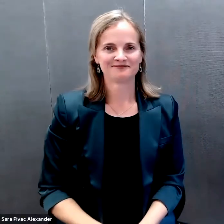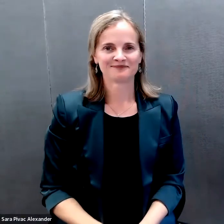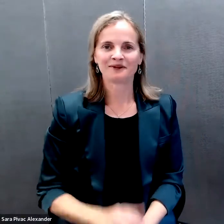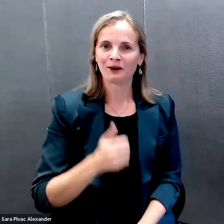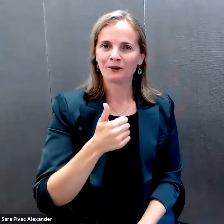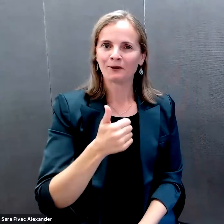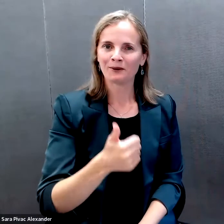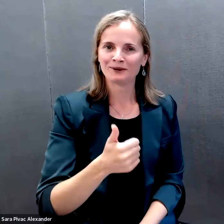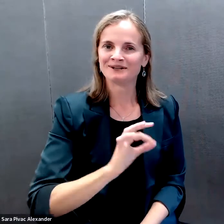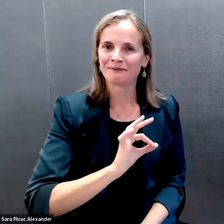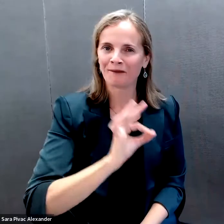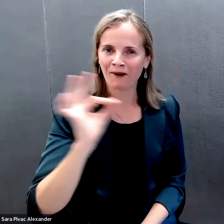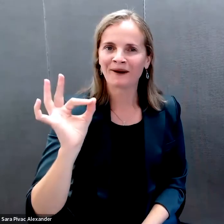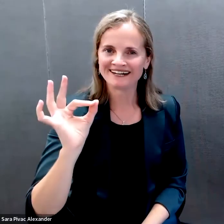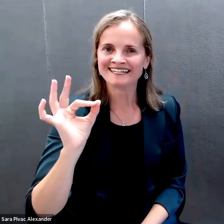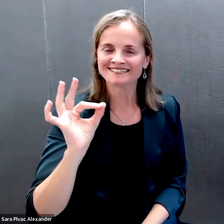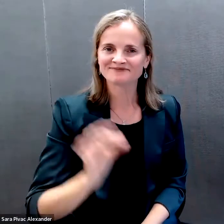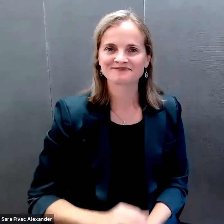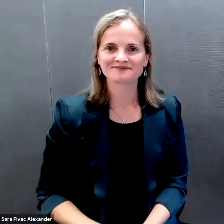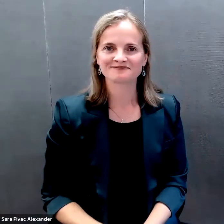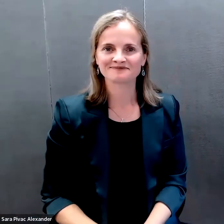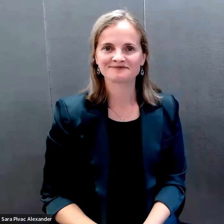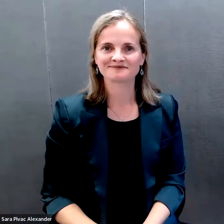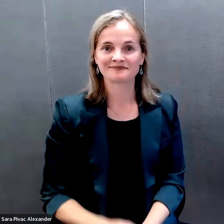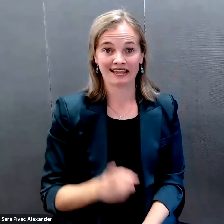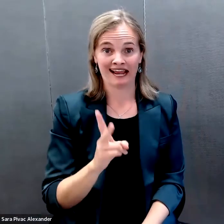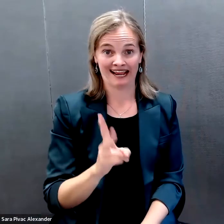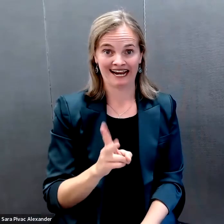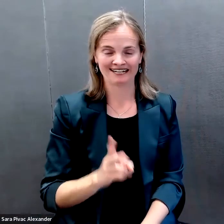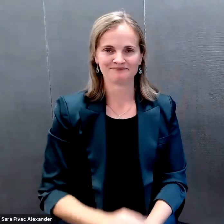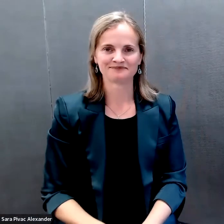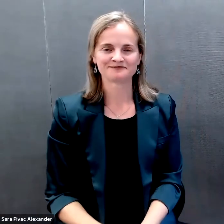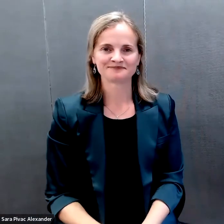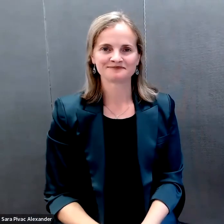so let's do that phrase good morning okay